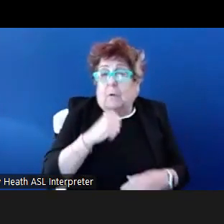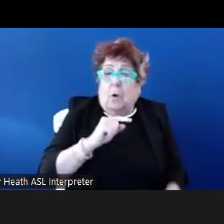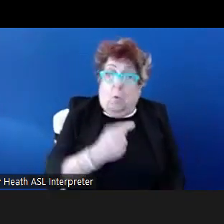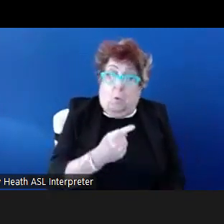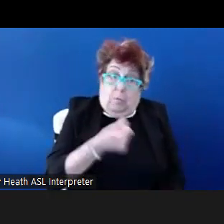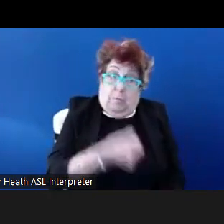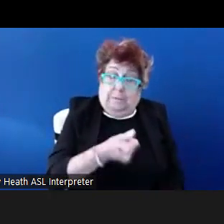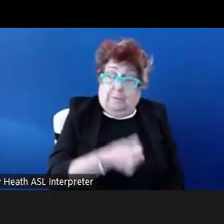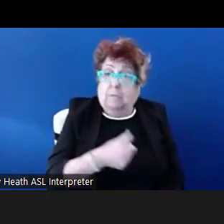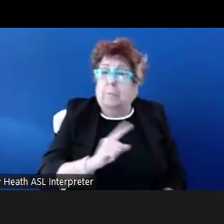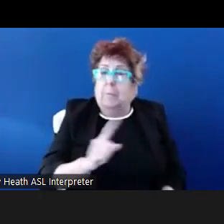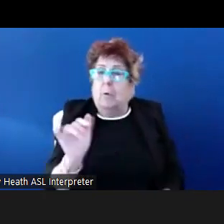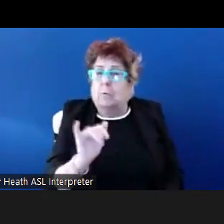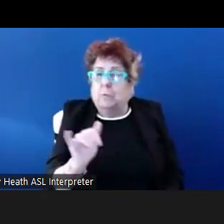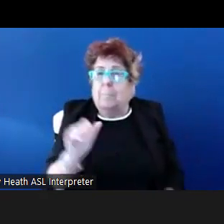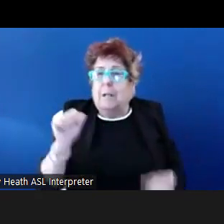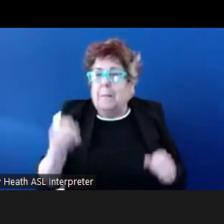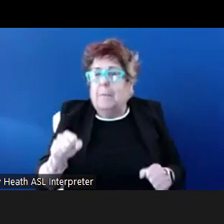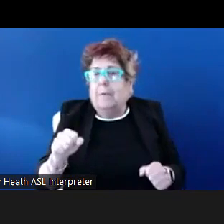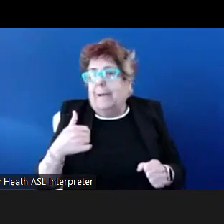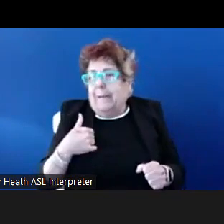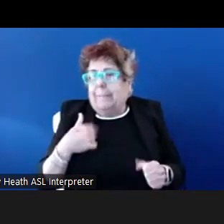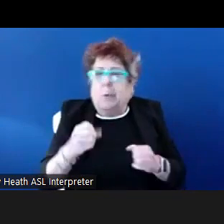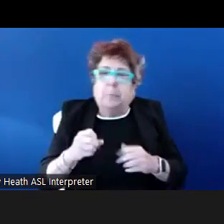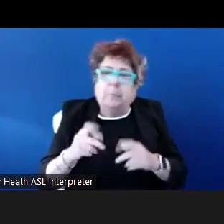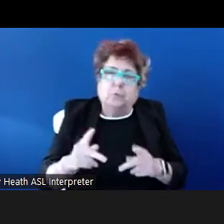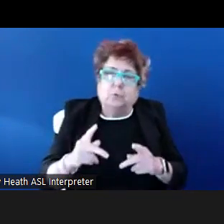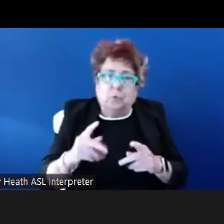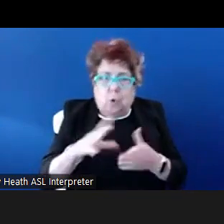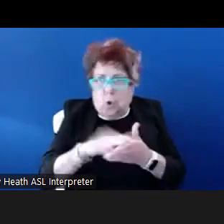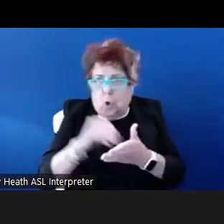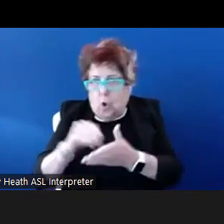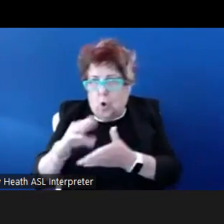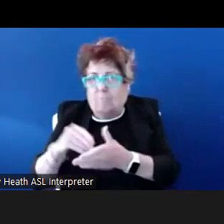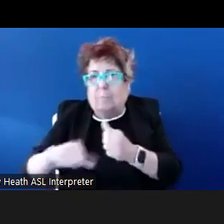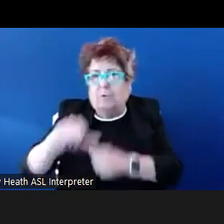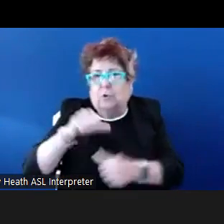able to have an opportunity to learn from one another as they are all embarking on this new journey and opportunity.